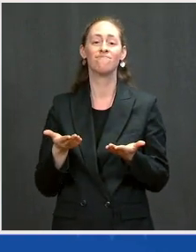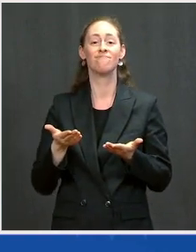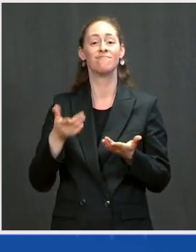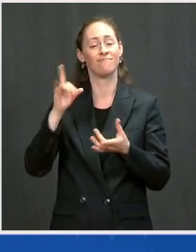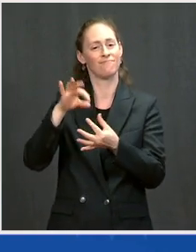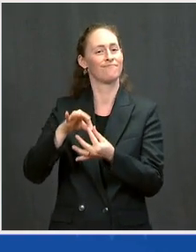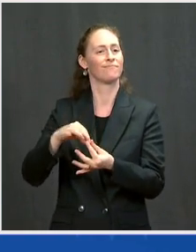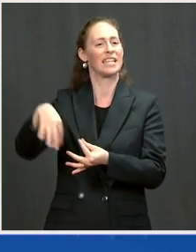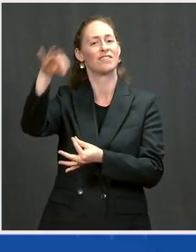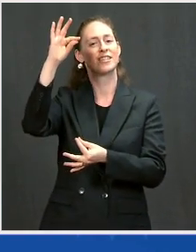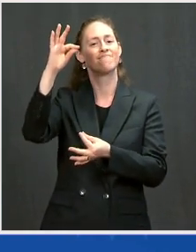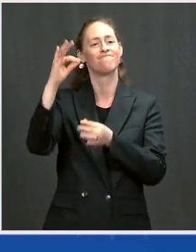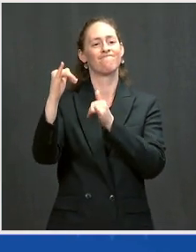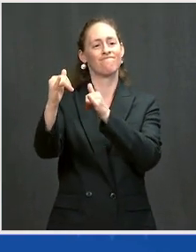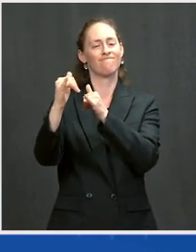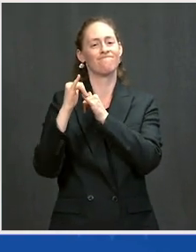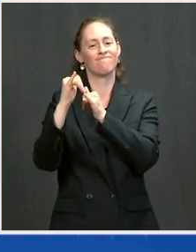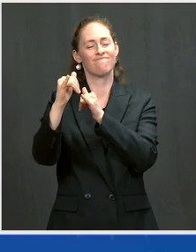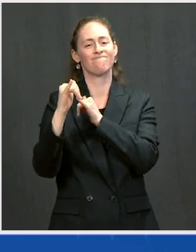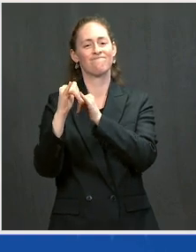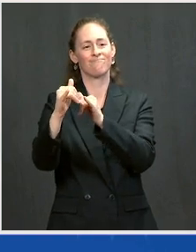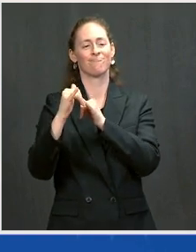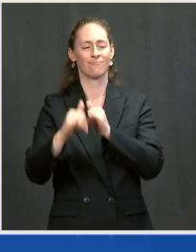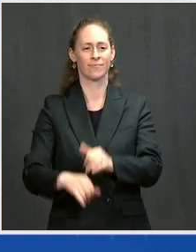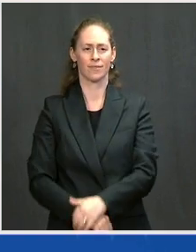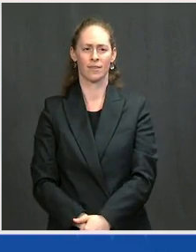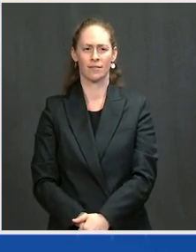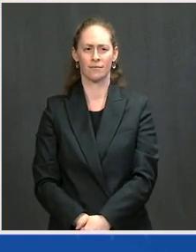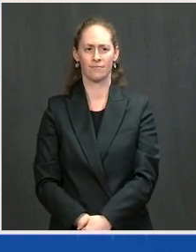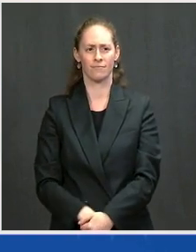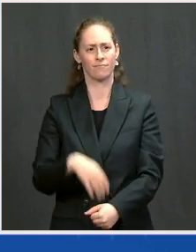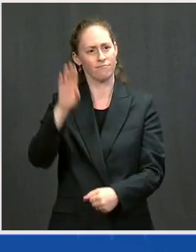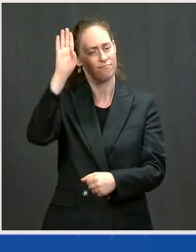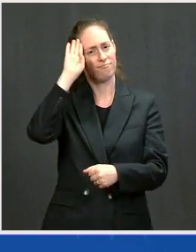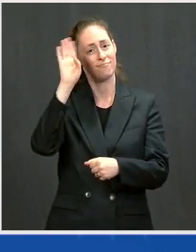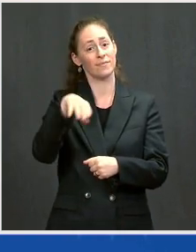And I know she’s always in your heart Colonel, and never leaves.